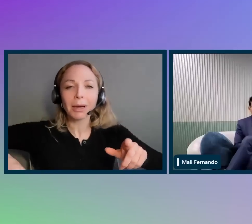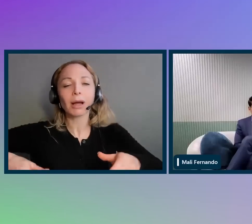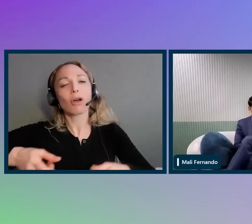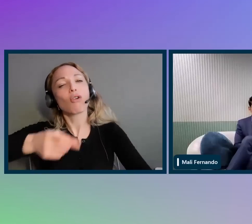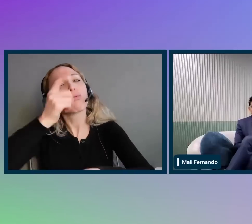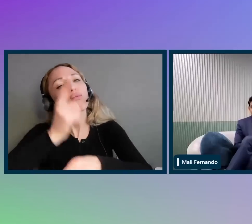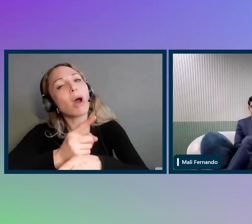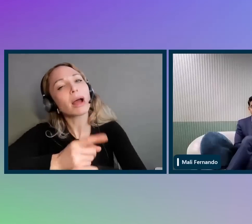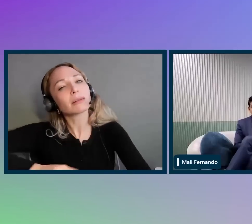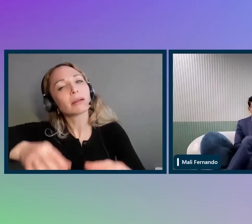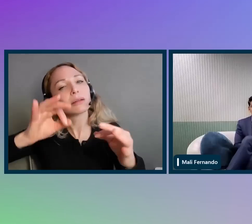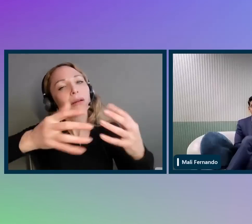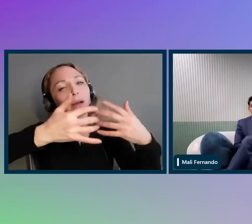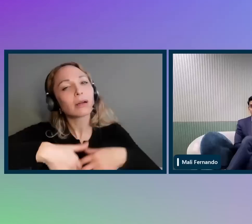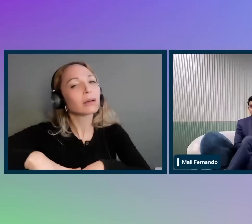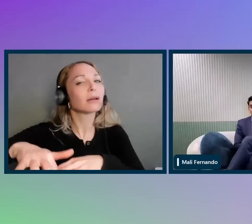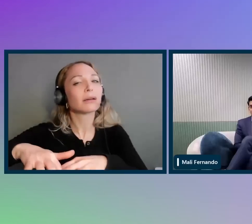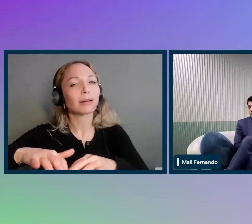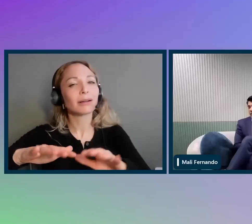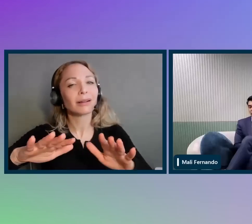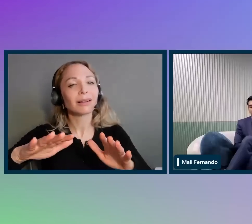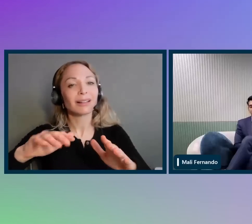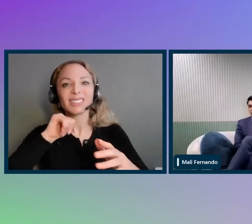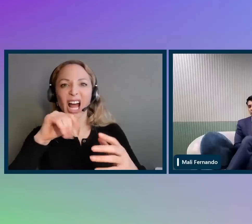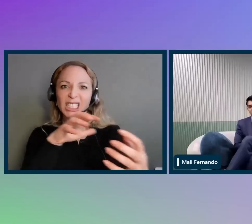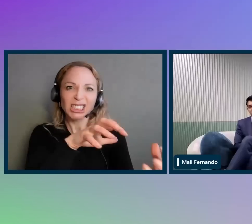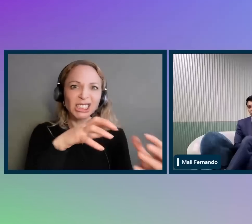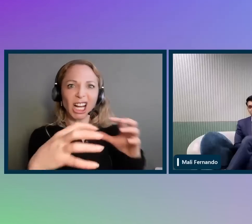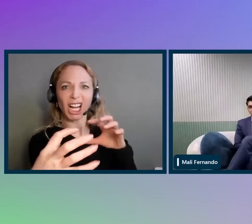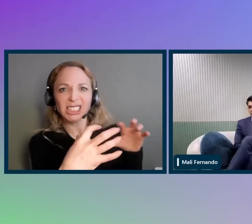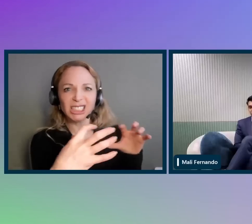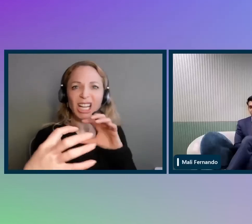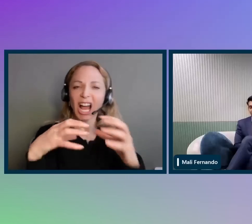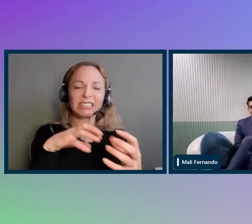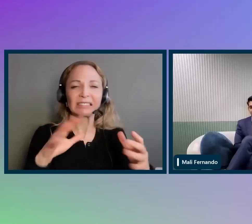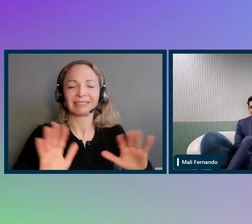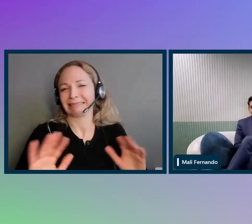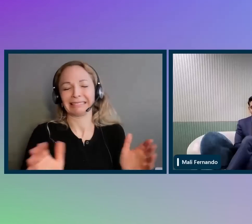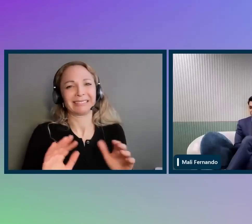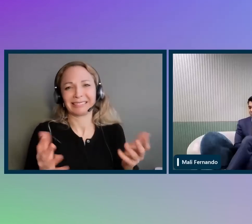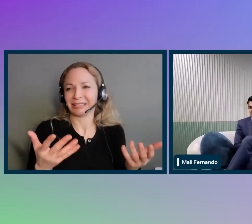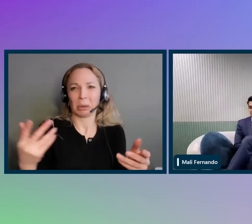We are by no means perfect, but you know what? The number of difficult conversations I have to have,